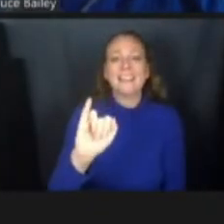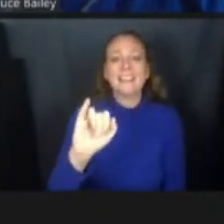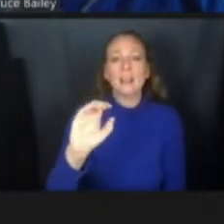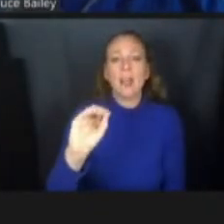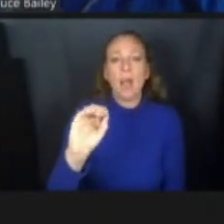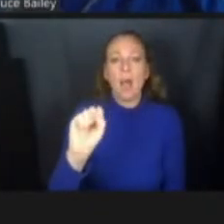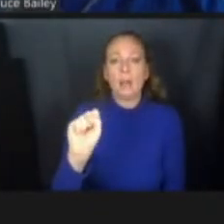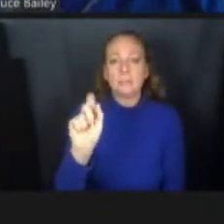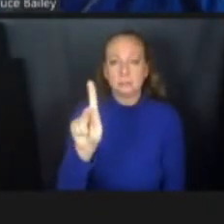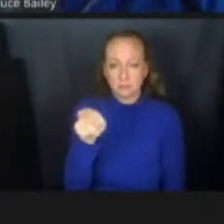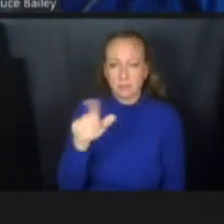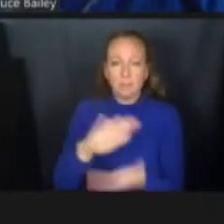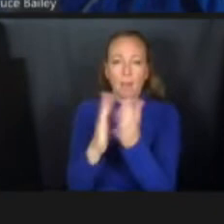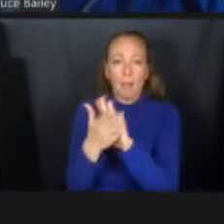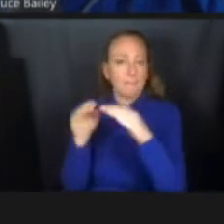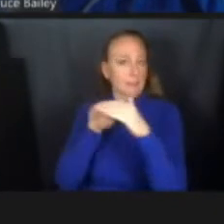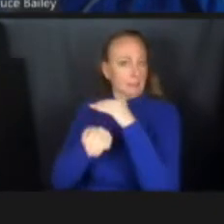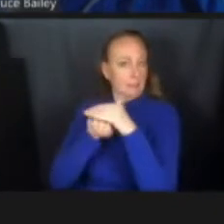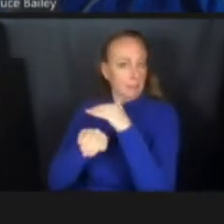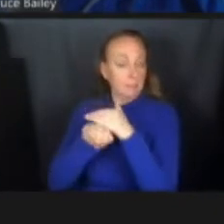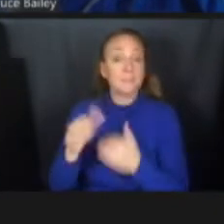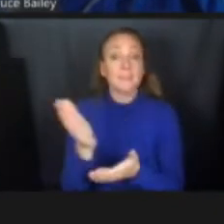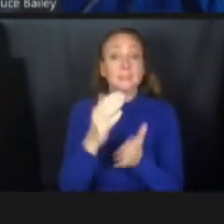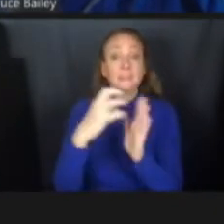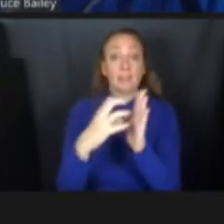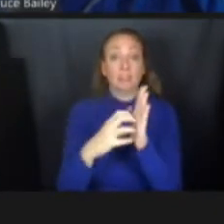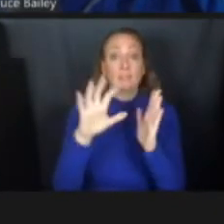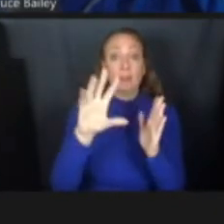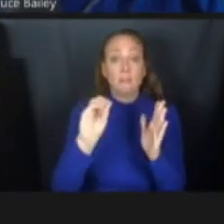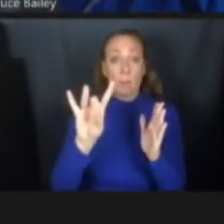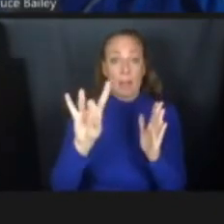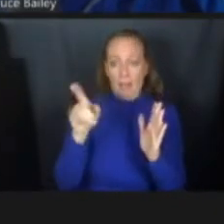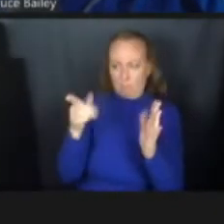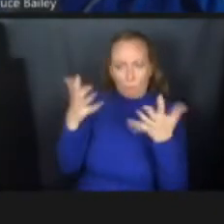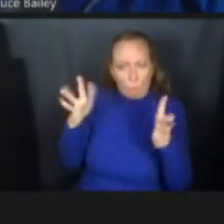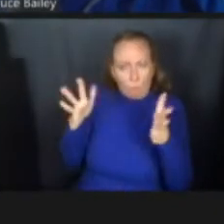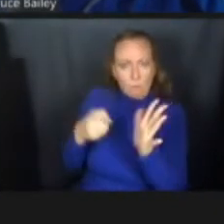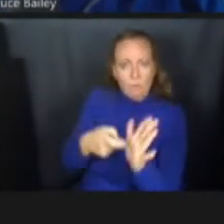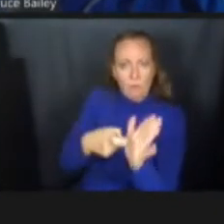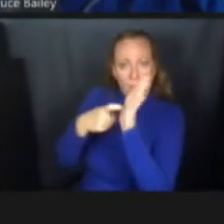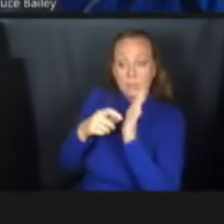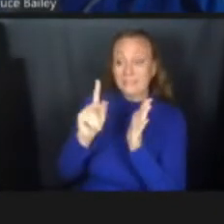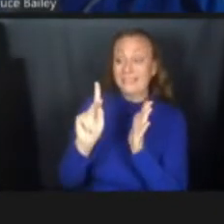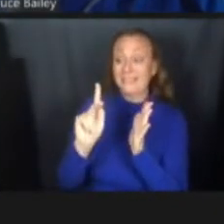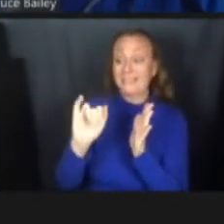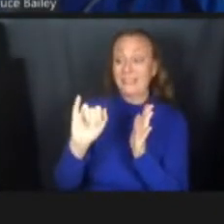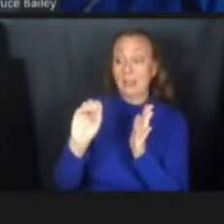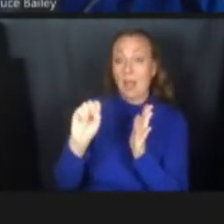Section 508 already requires that kiosk, that are federal ICT, shall be accessible.